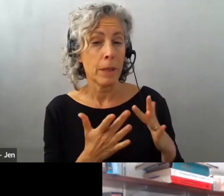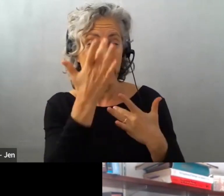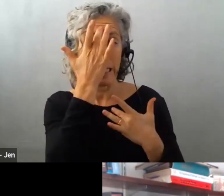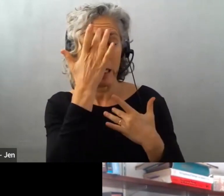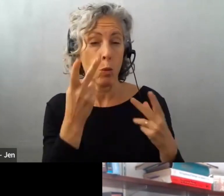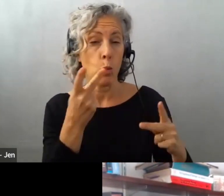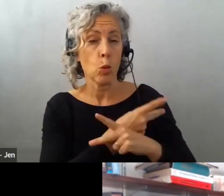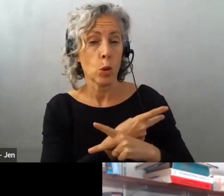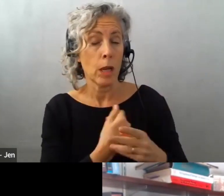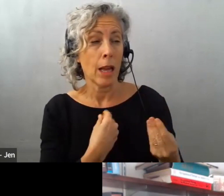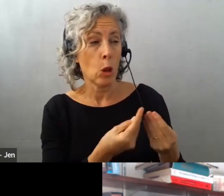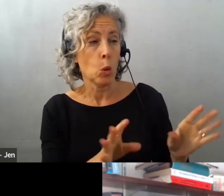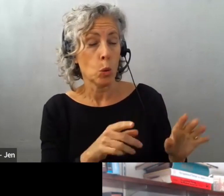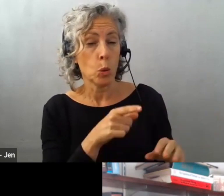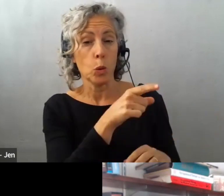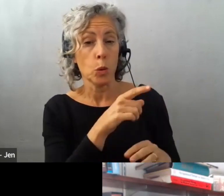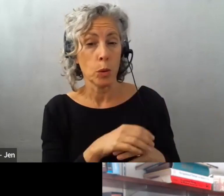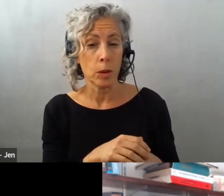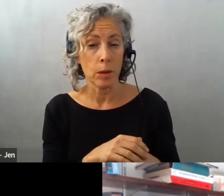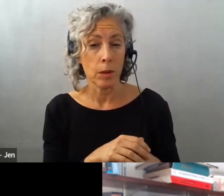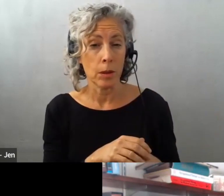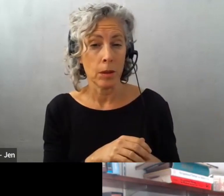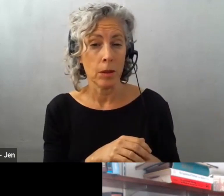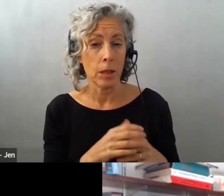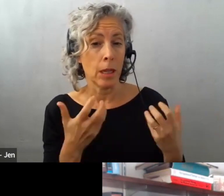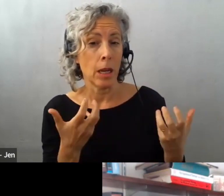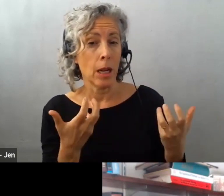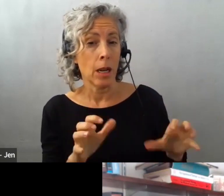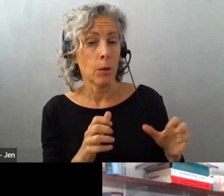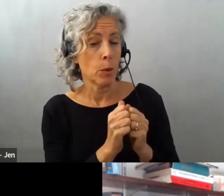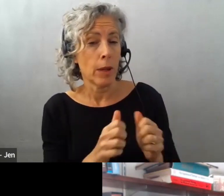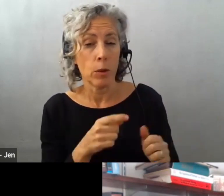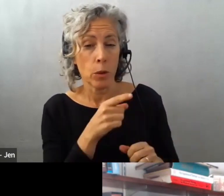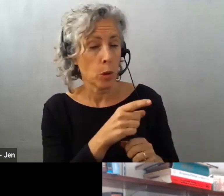and my losing you. And I don't want to be without you. So I